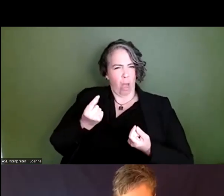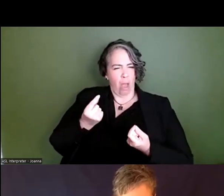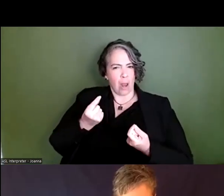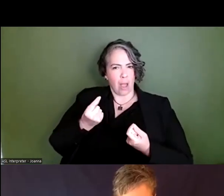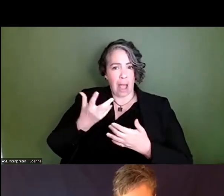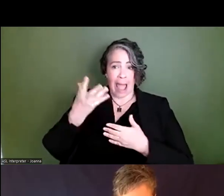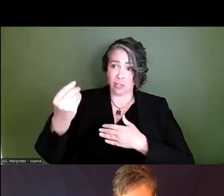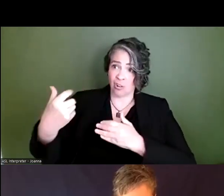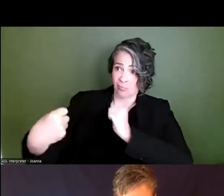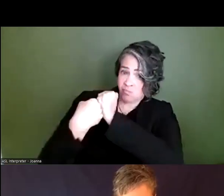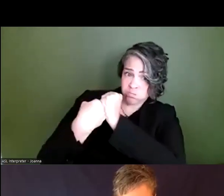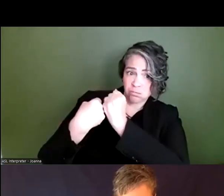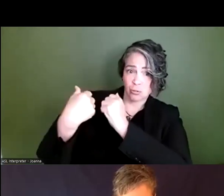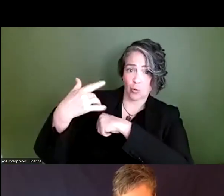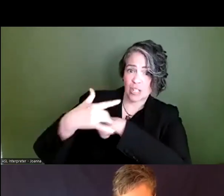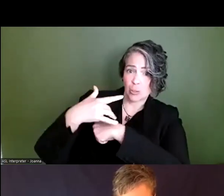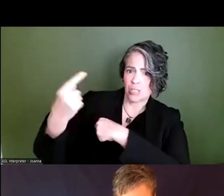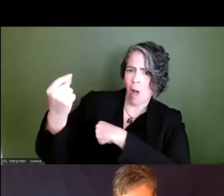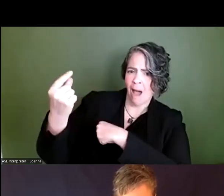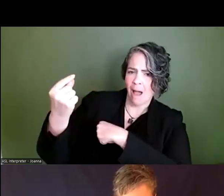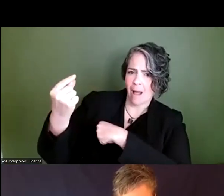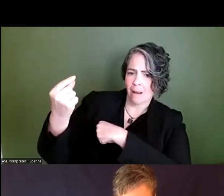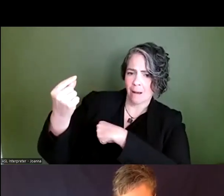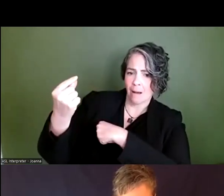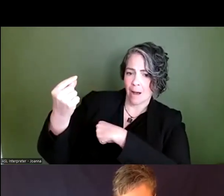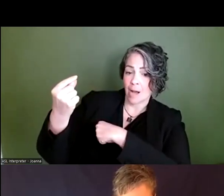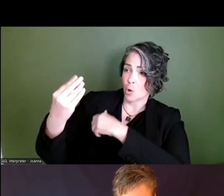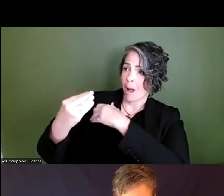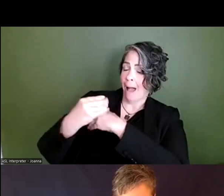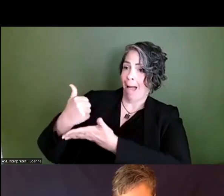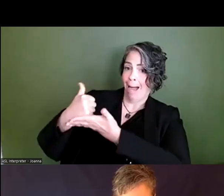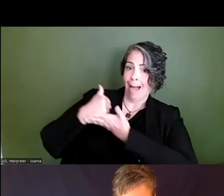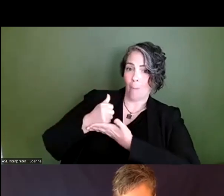maximize and grow that recovery capital, to go after our hopes and dreams, same thing